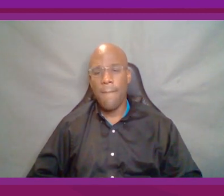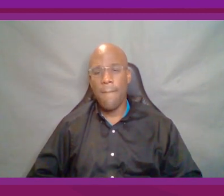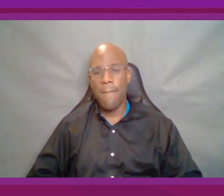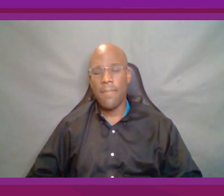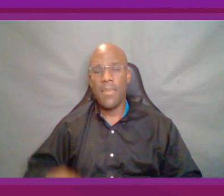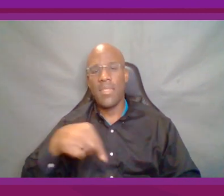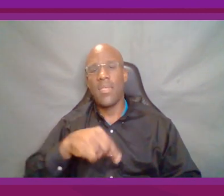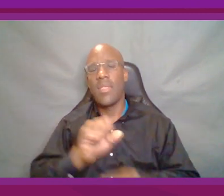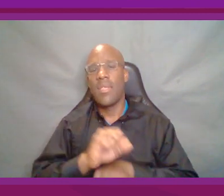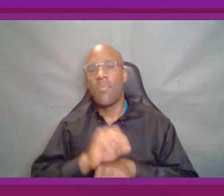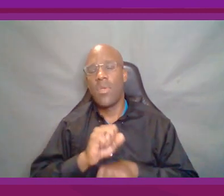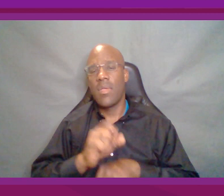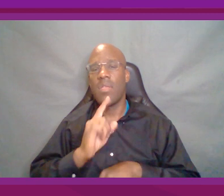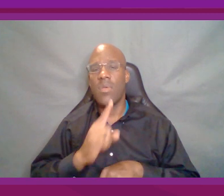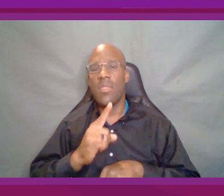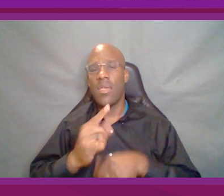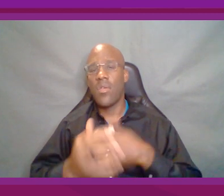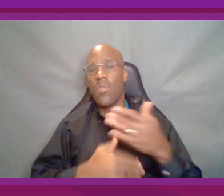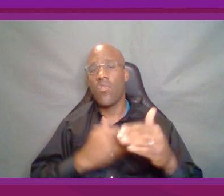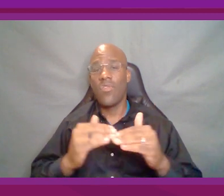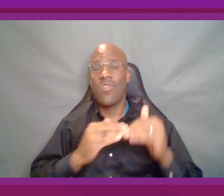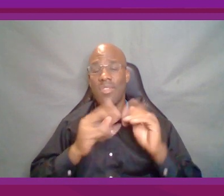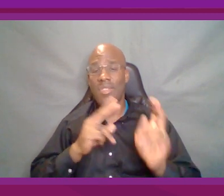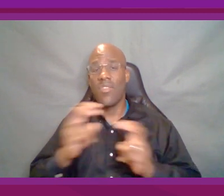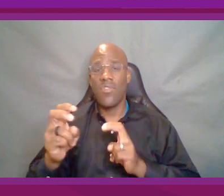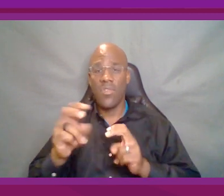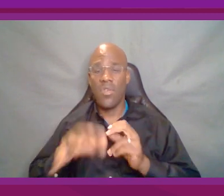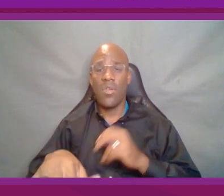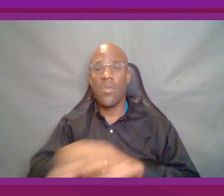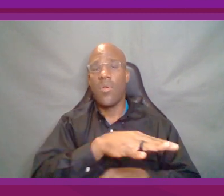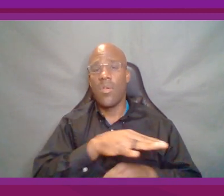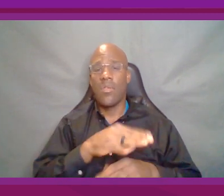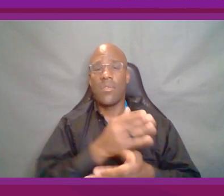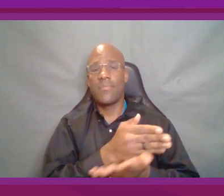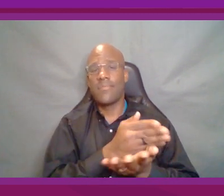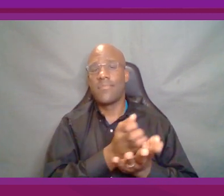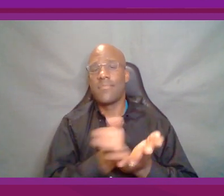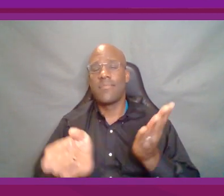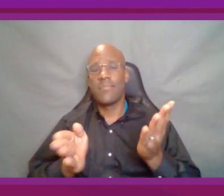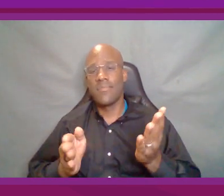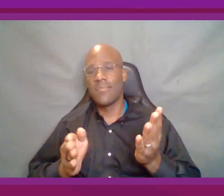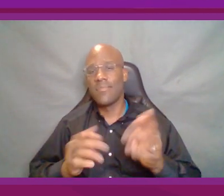This employment to me is truly a social justice issue across all types of humans and that's why